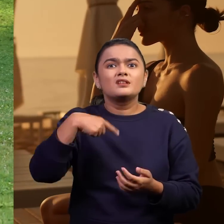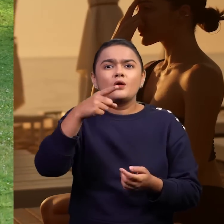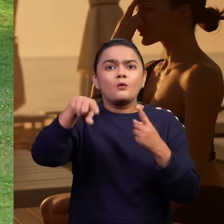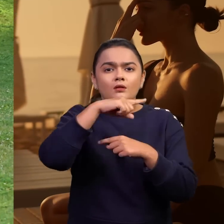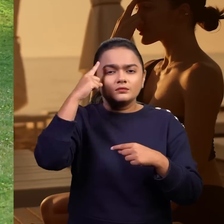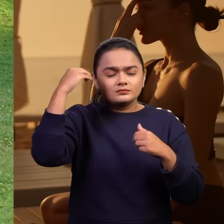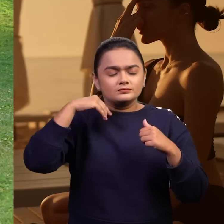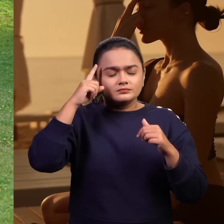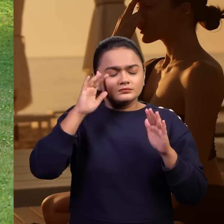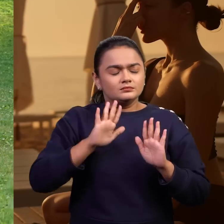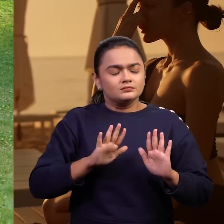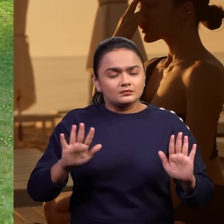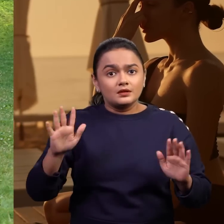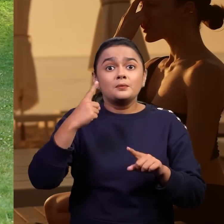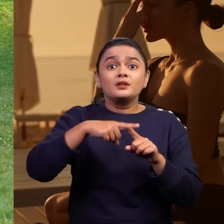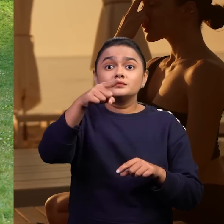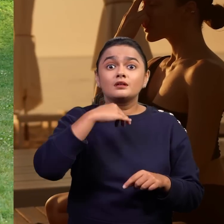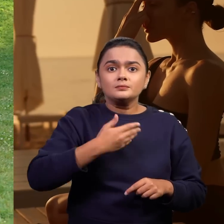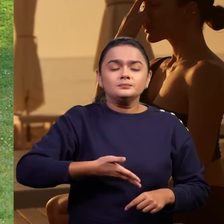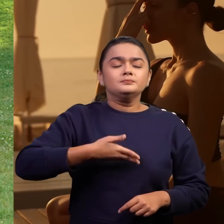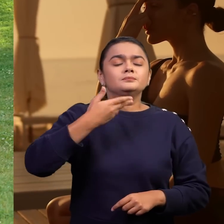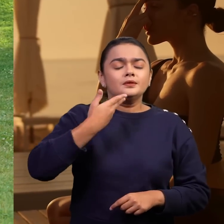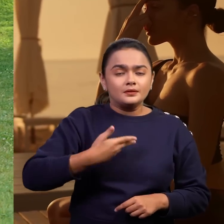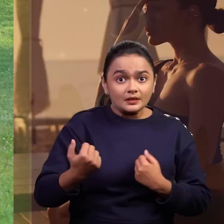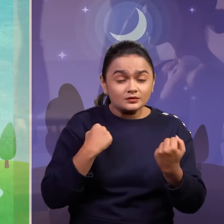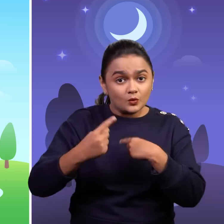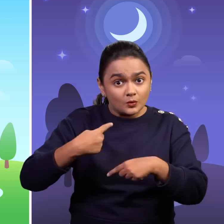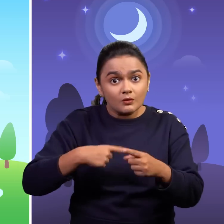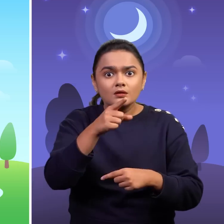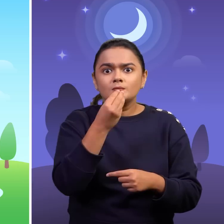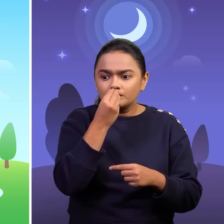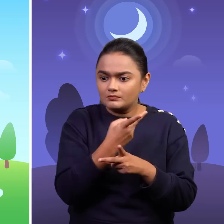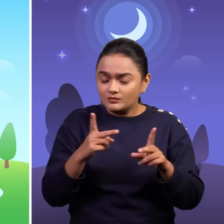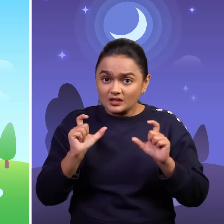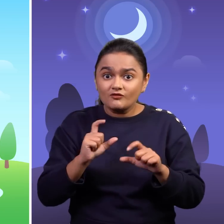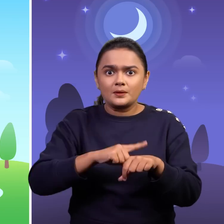Keep your mind calm, and if nothing else, at least practice some breathing exercises Mind your diet.